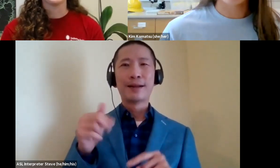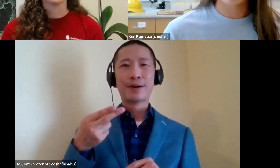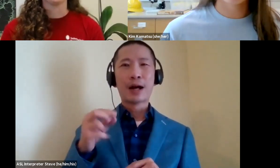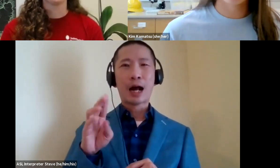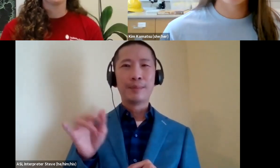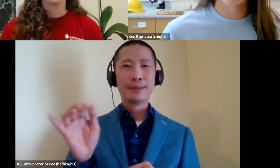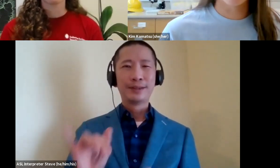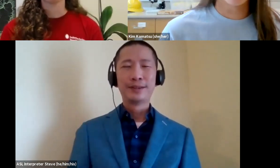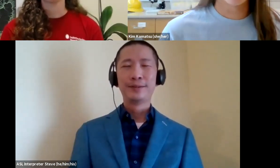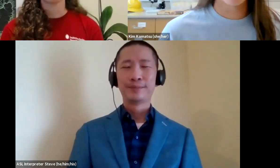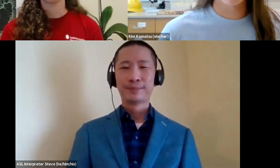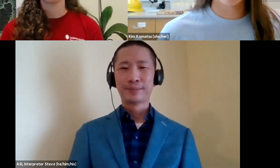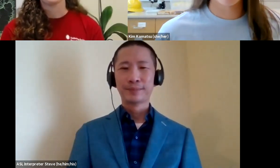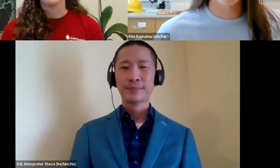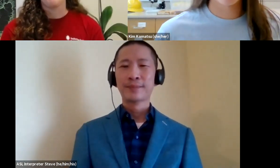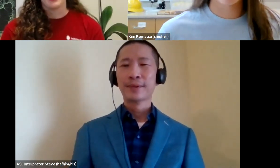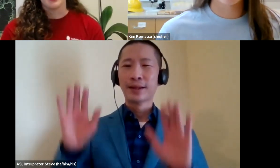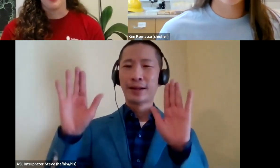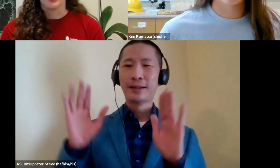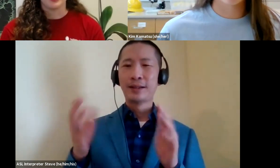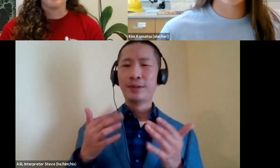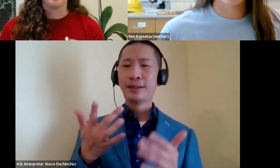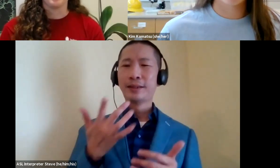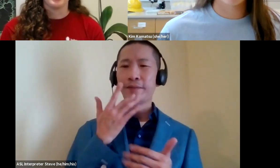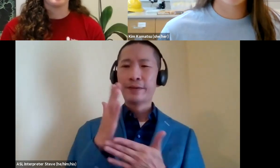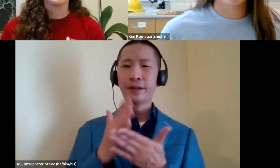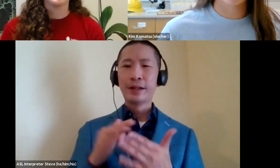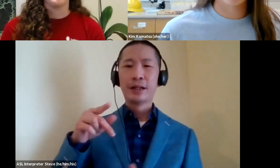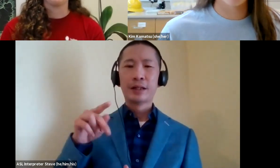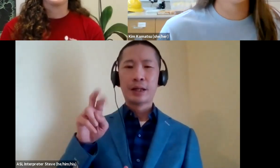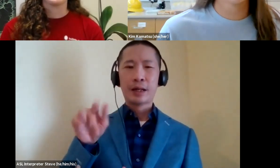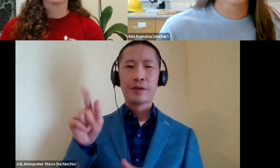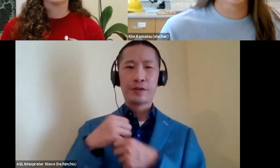Emily Borger: Awesome what is the favorite piece of pottery you've ever made, if I may ask?